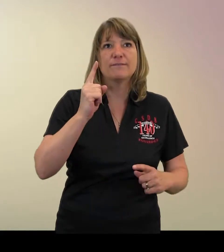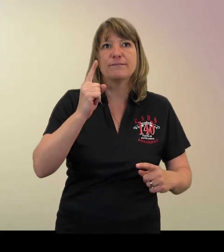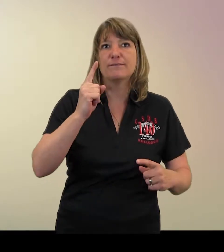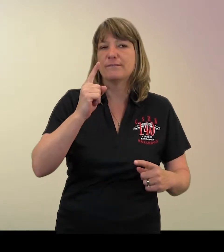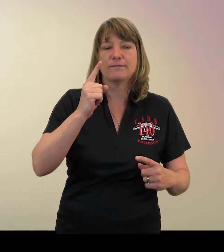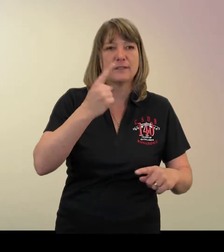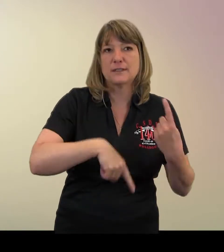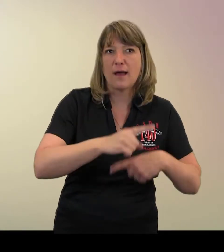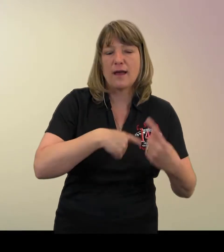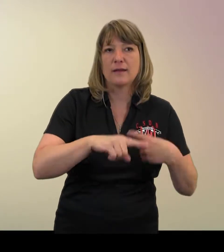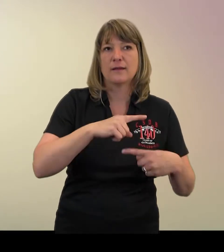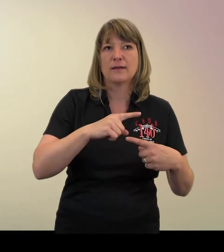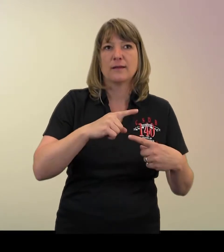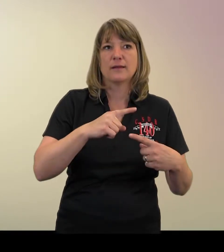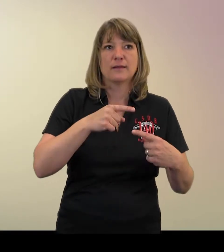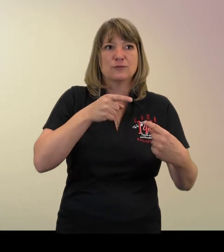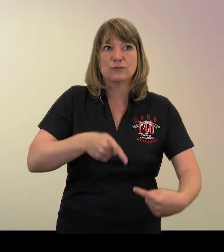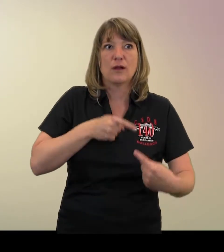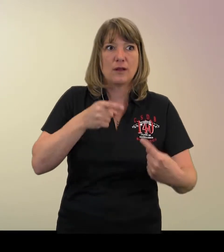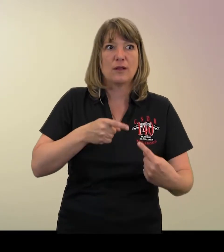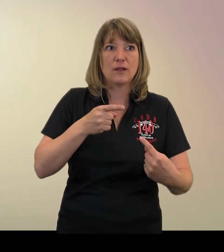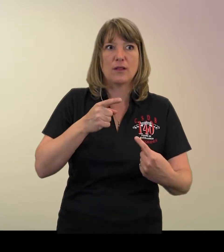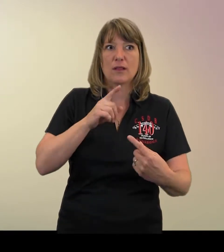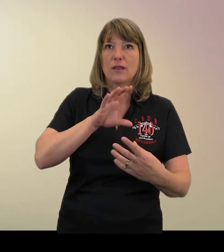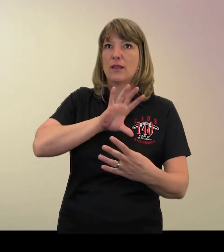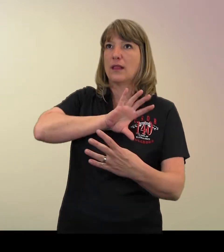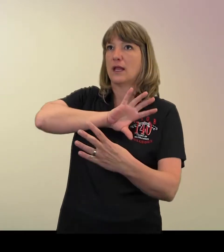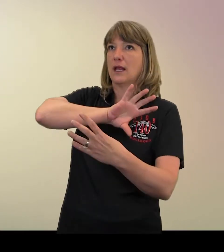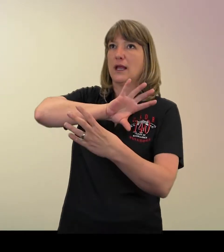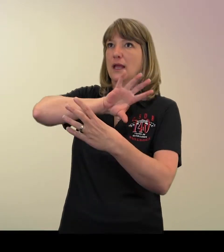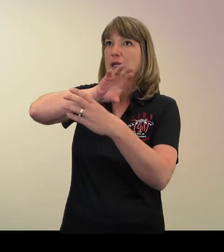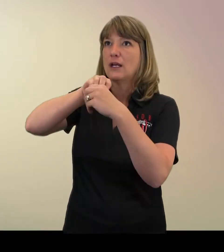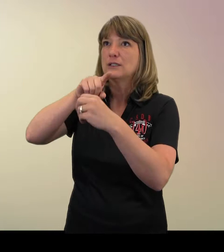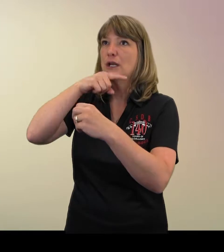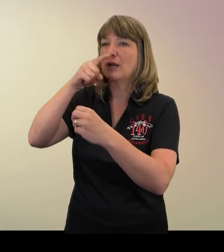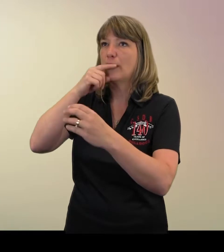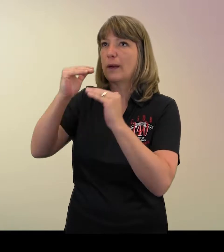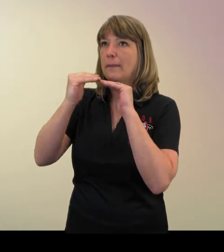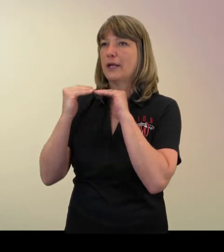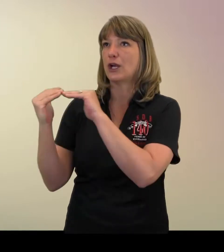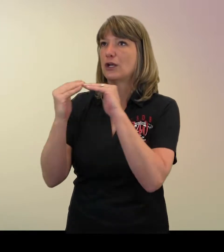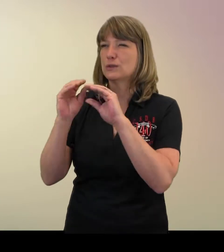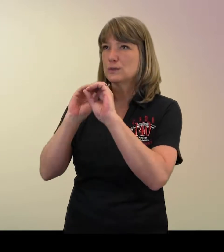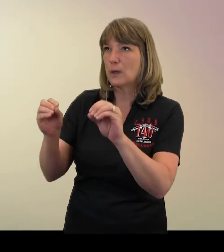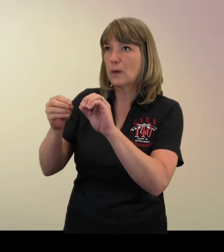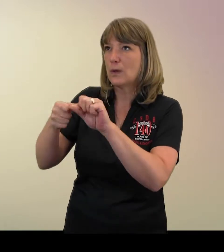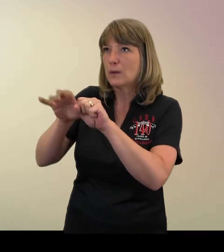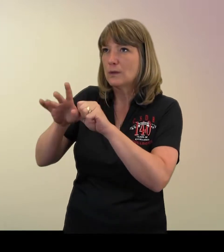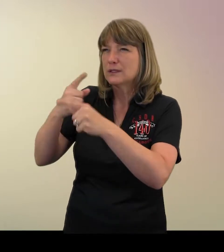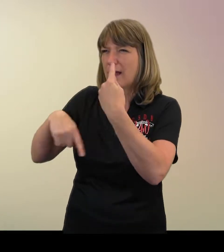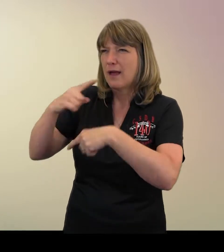sign language, is having difficulty engaging with hearing peers, who don't use sign language,